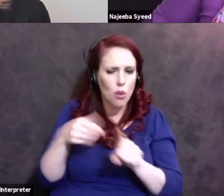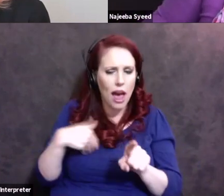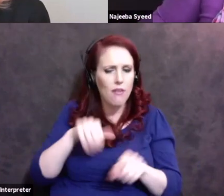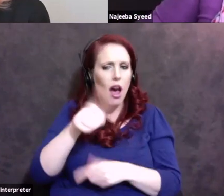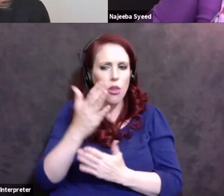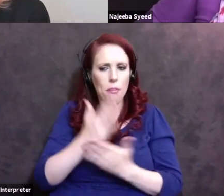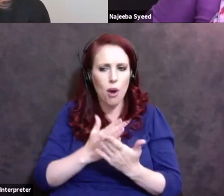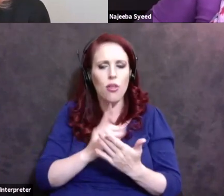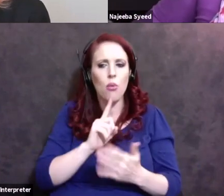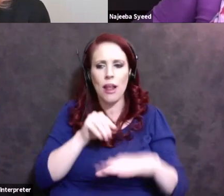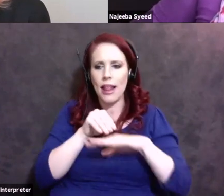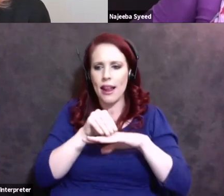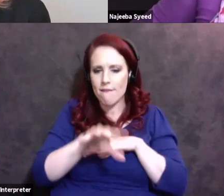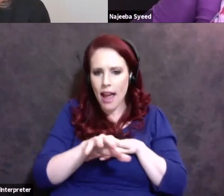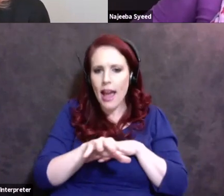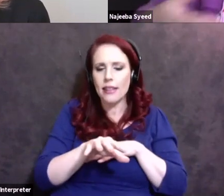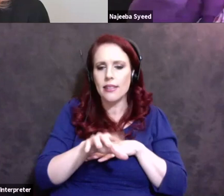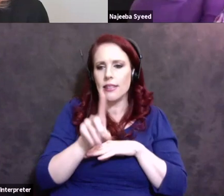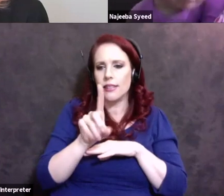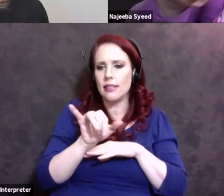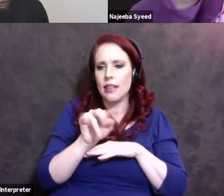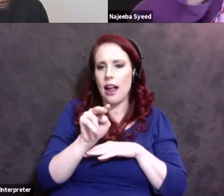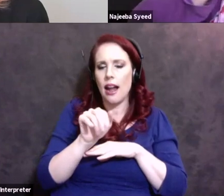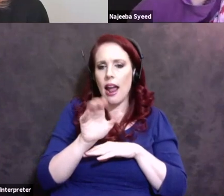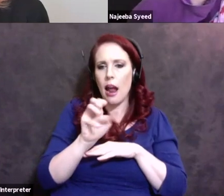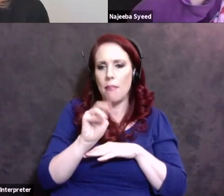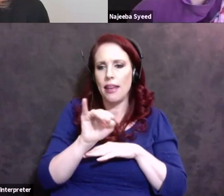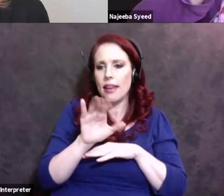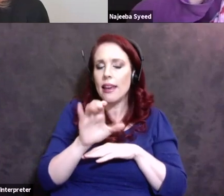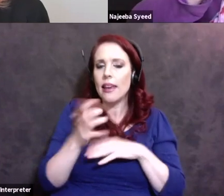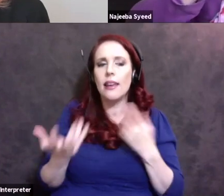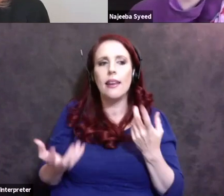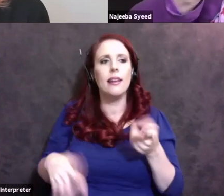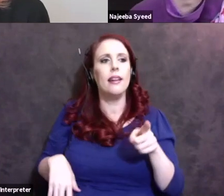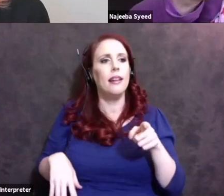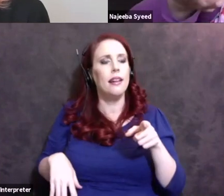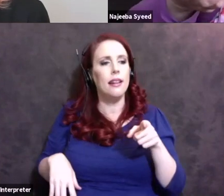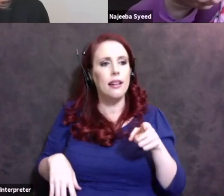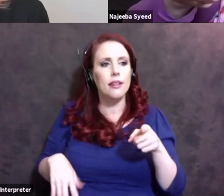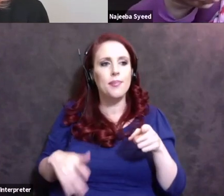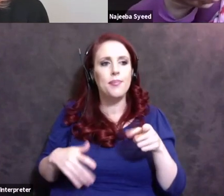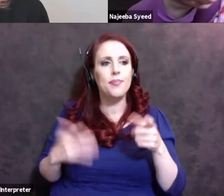these dynamics in addition to pre-existing racial discrimination.